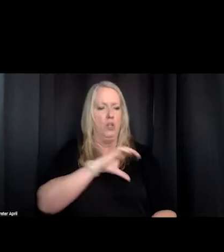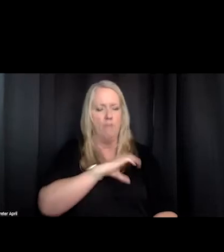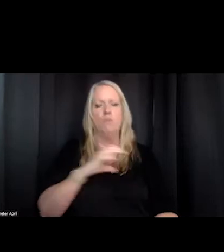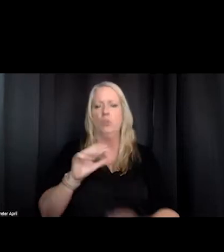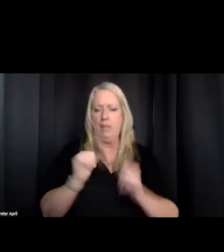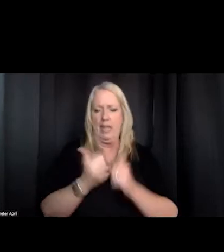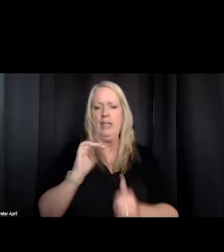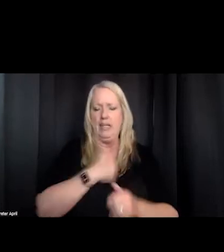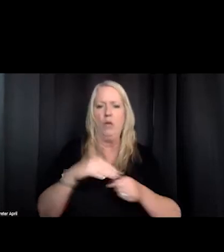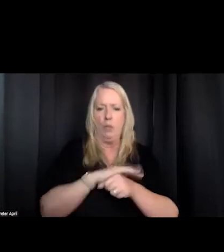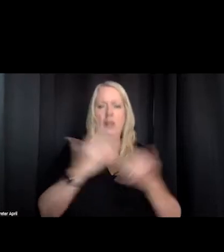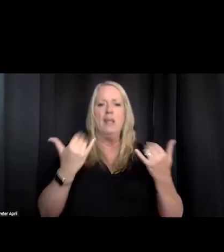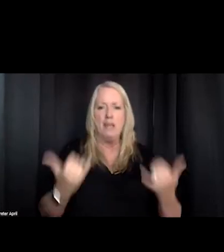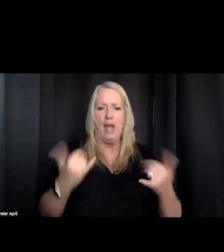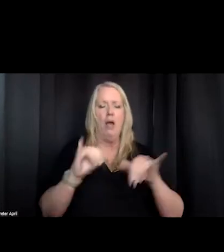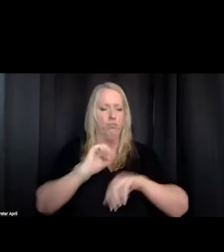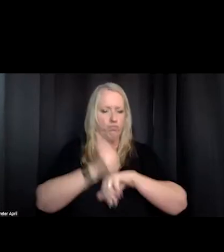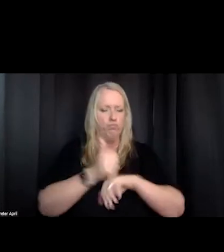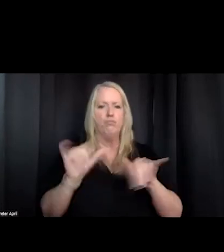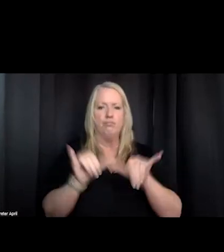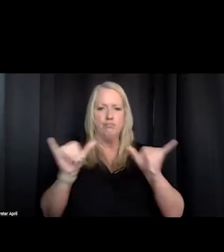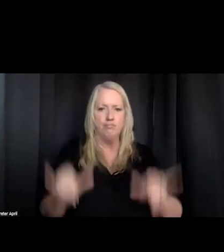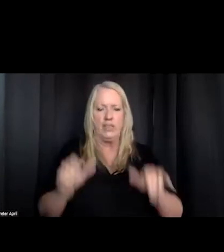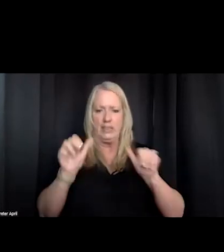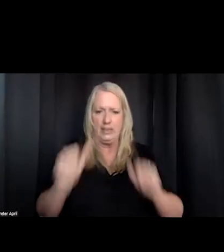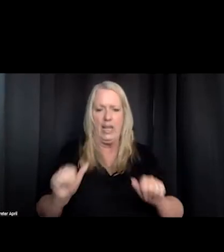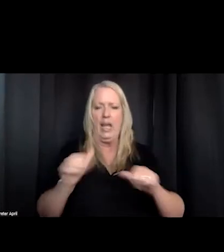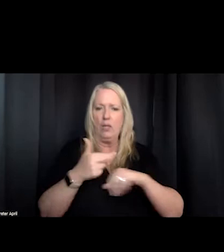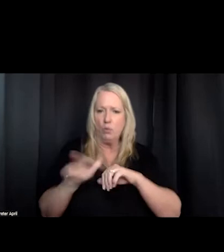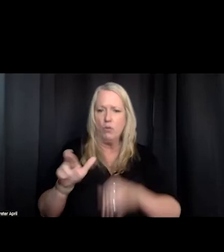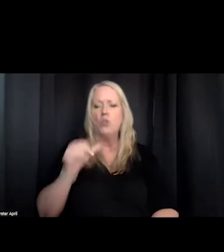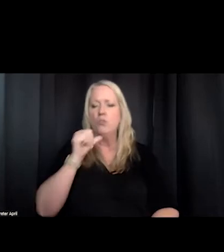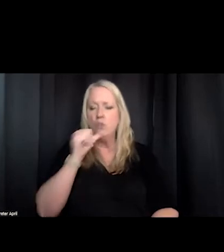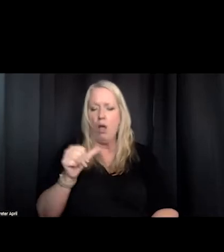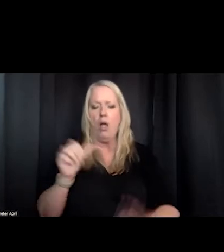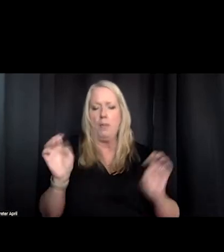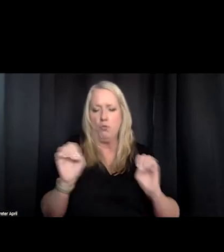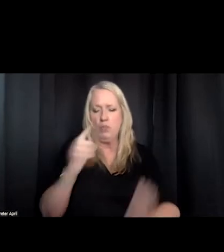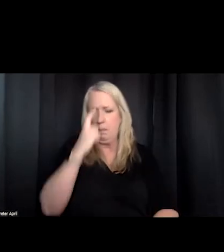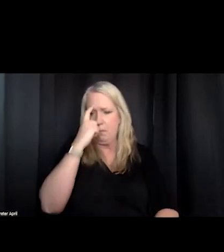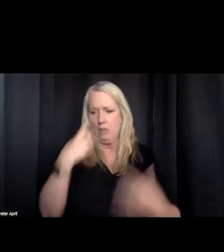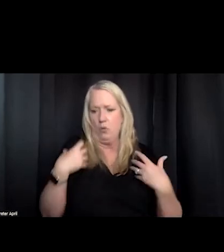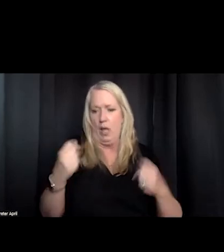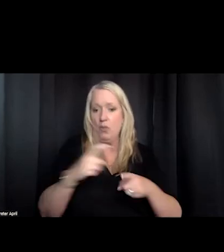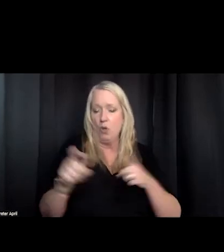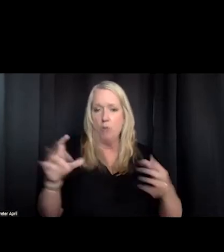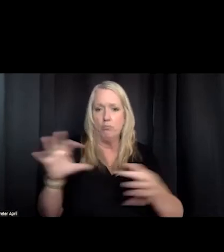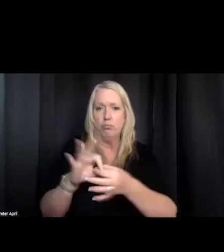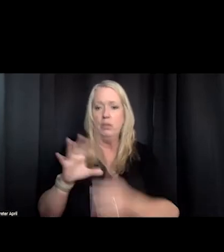NOW HAVE A SYSTEM IN PLACE TO REFER A NONEMERGENCY MENTAL HEALTH CALL INTO 911 TO THE MOBILE CRISIS